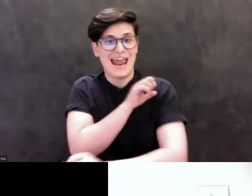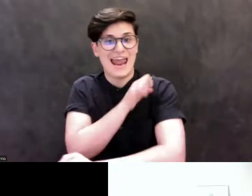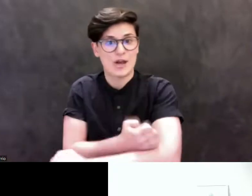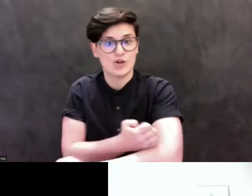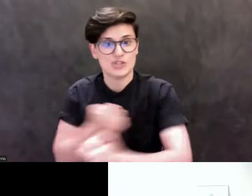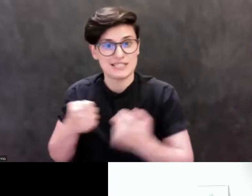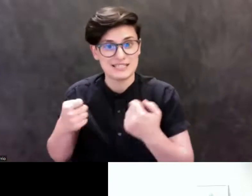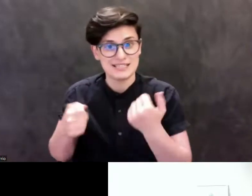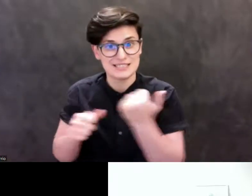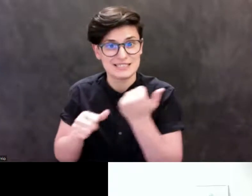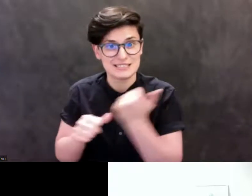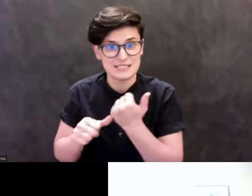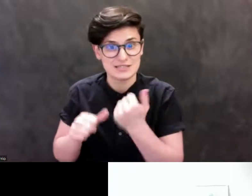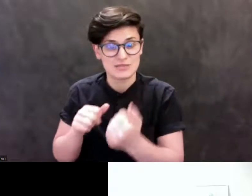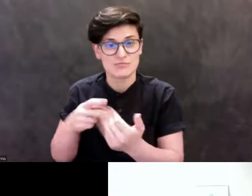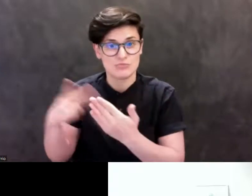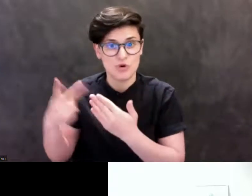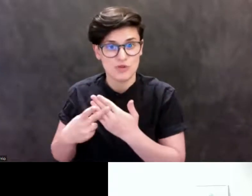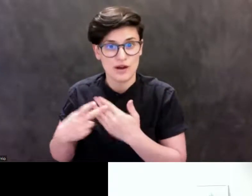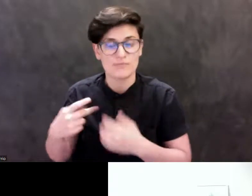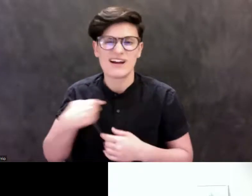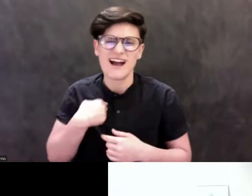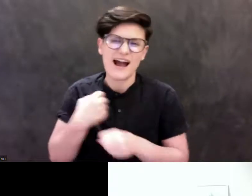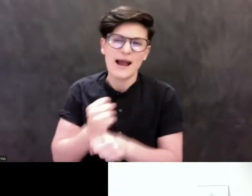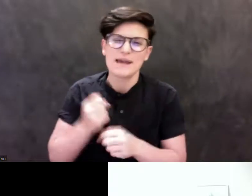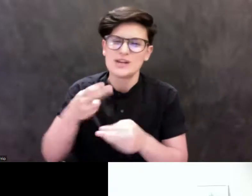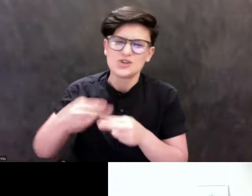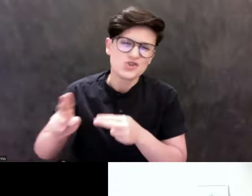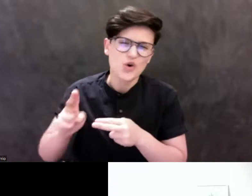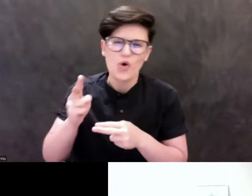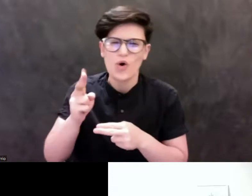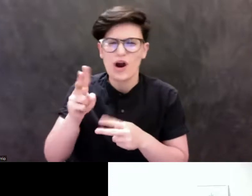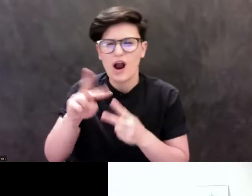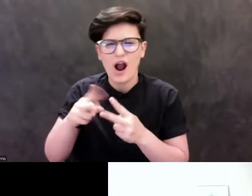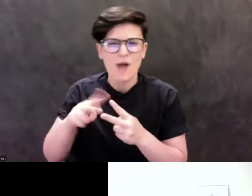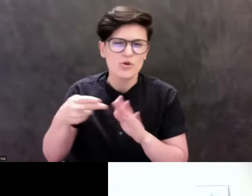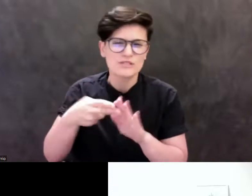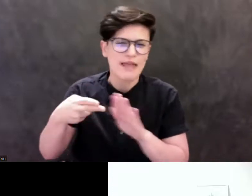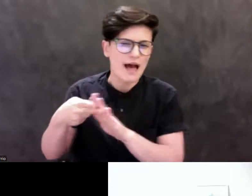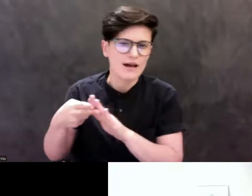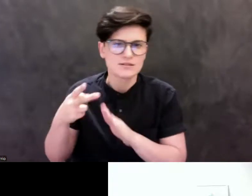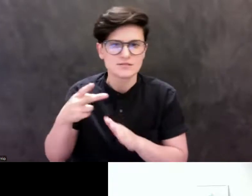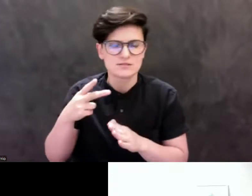I have created a brief couple of slides to just go through on this information.